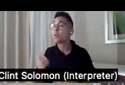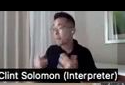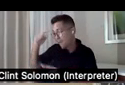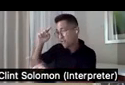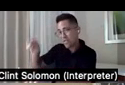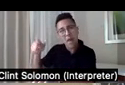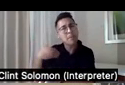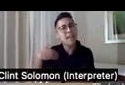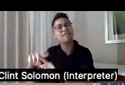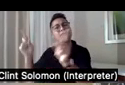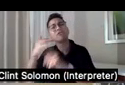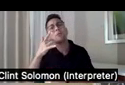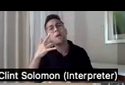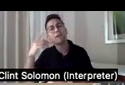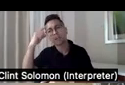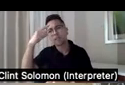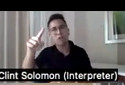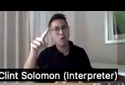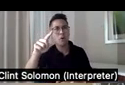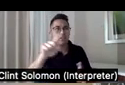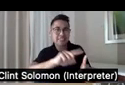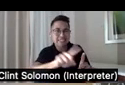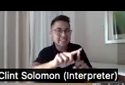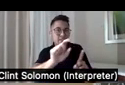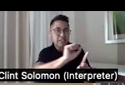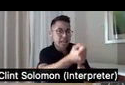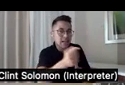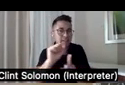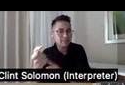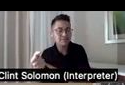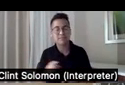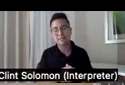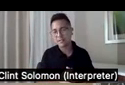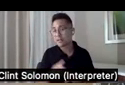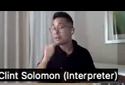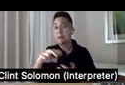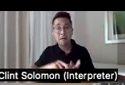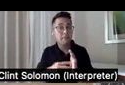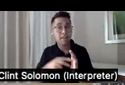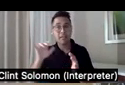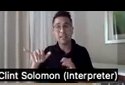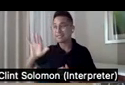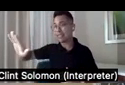in different settings and that doesn't mean that it isn't a real preference it may be a preference